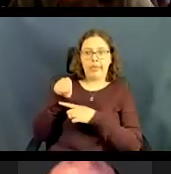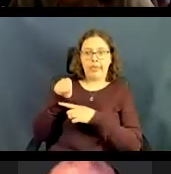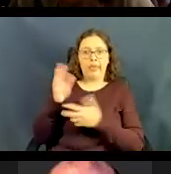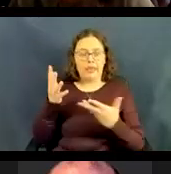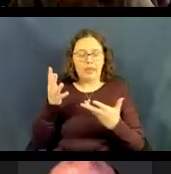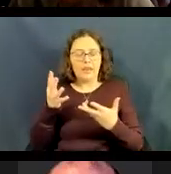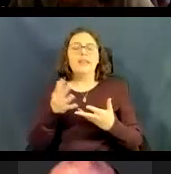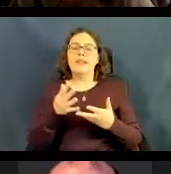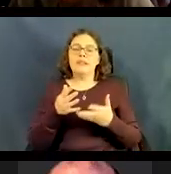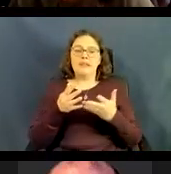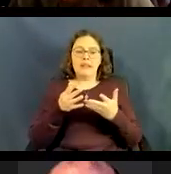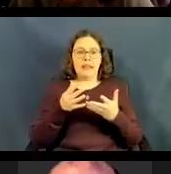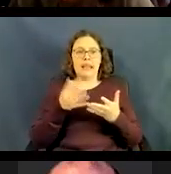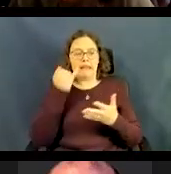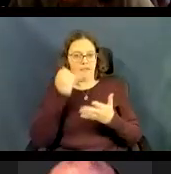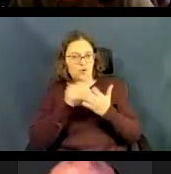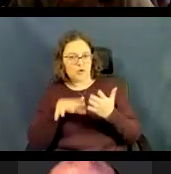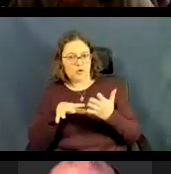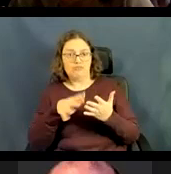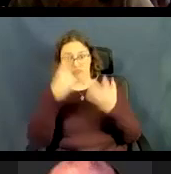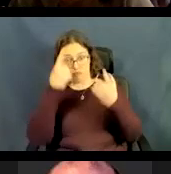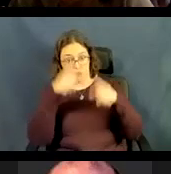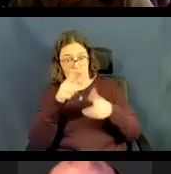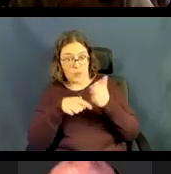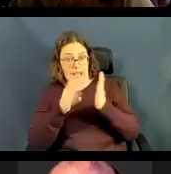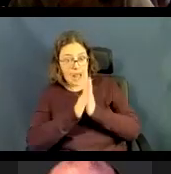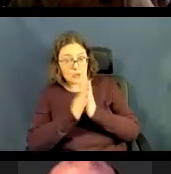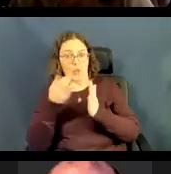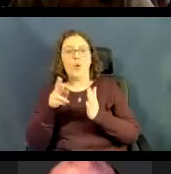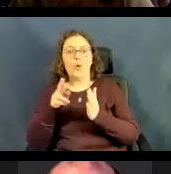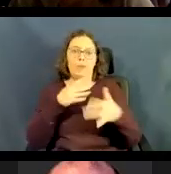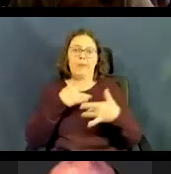We will see who gets the final laugh here, it might be Google, I don't know.